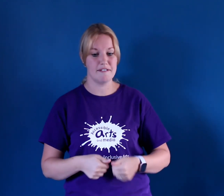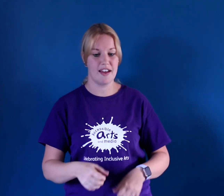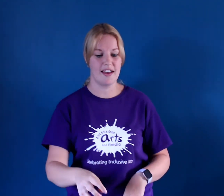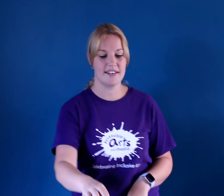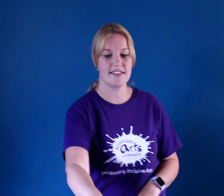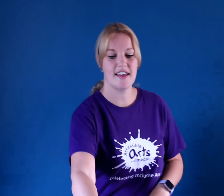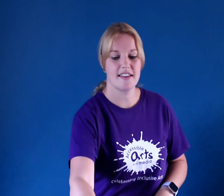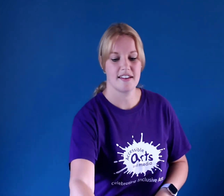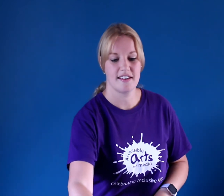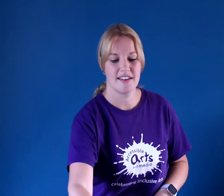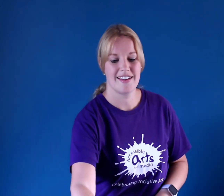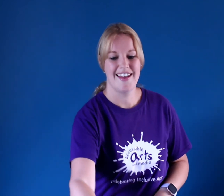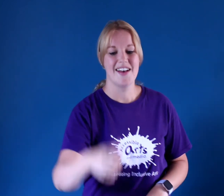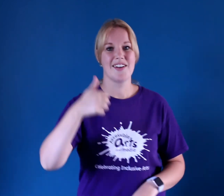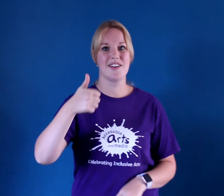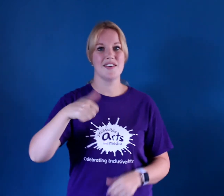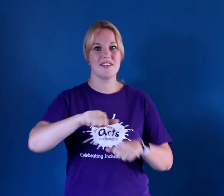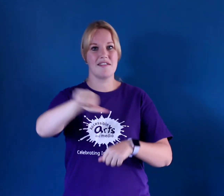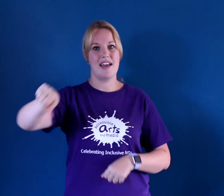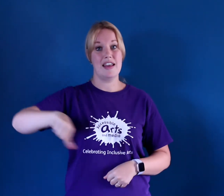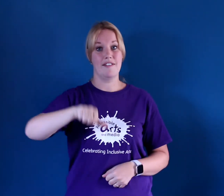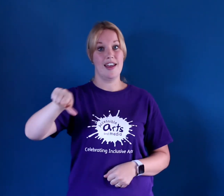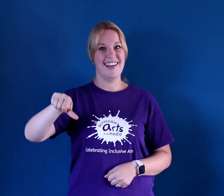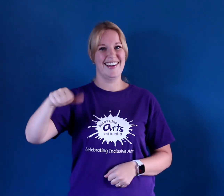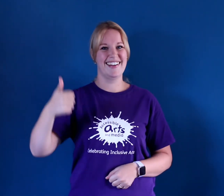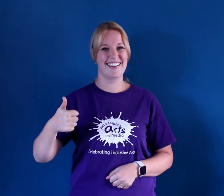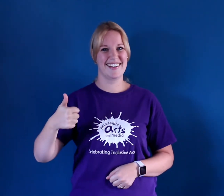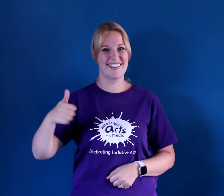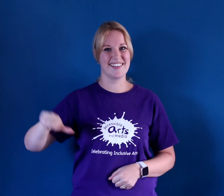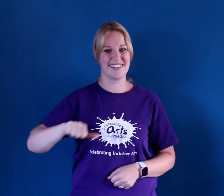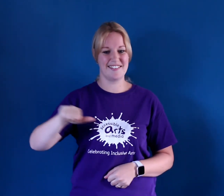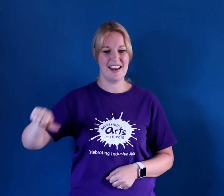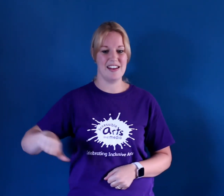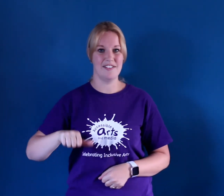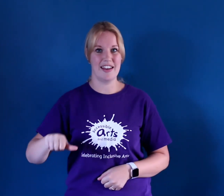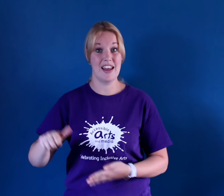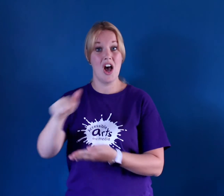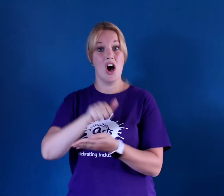Fantastic. Good gravy, good gravy,